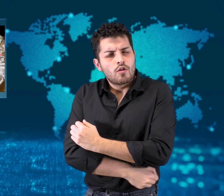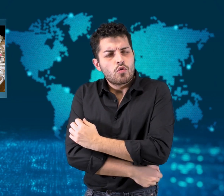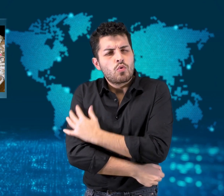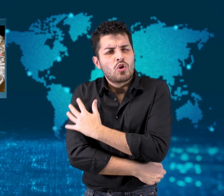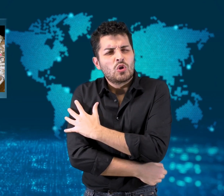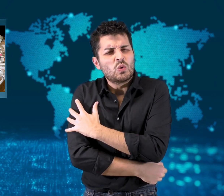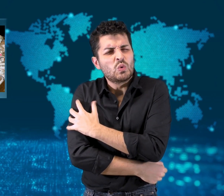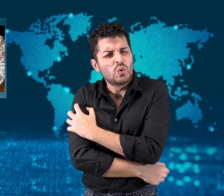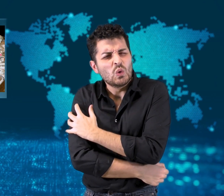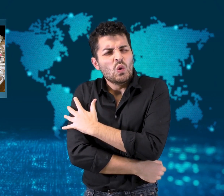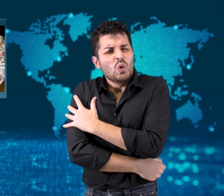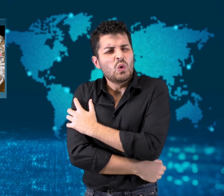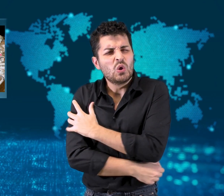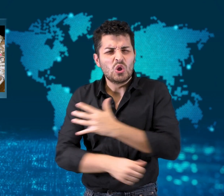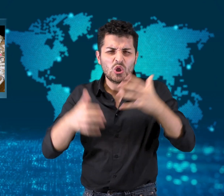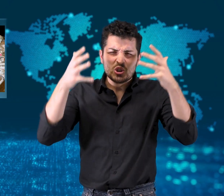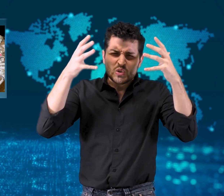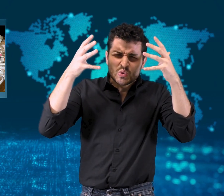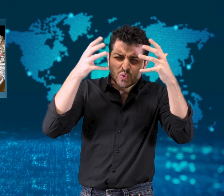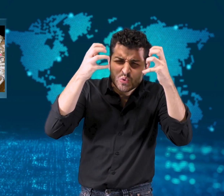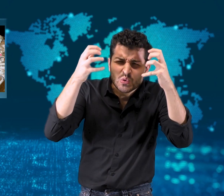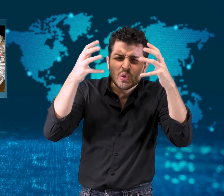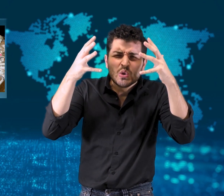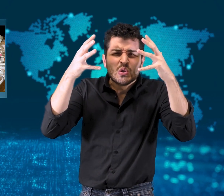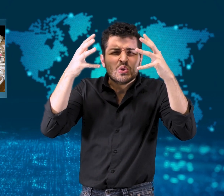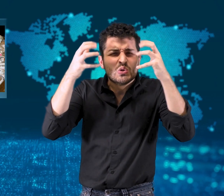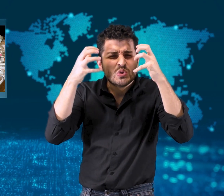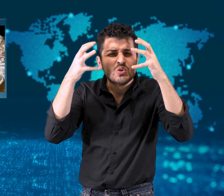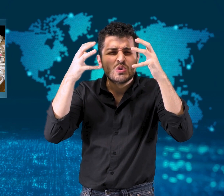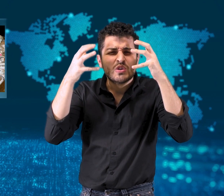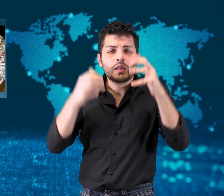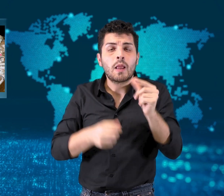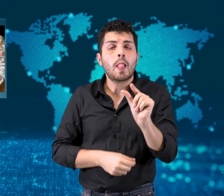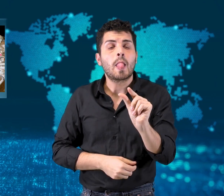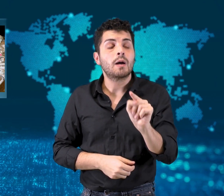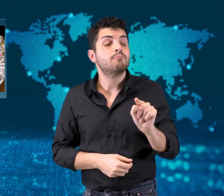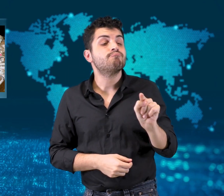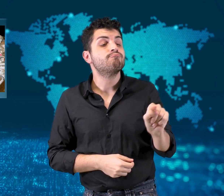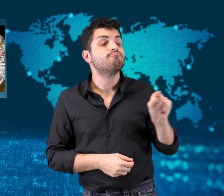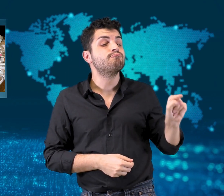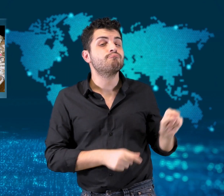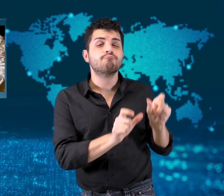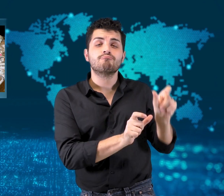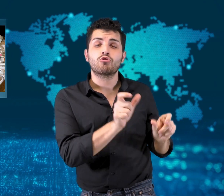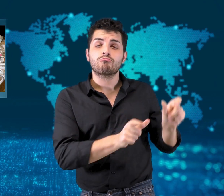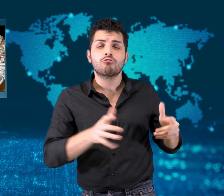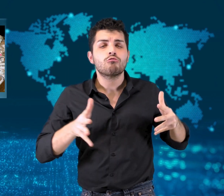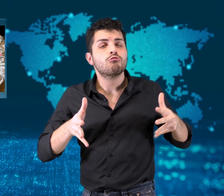The vaccine caused only mild side effects such as pain